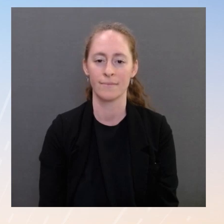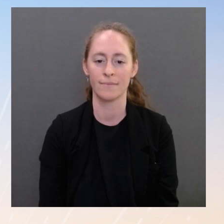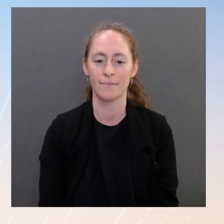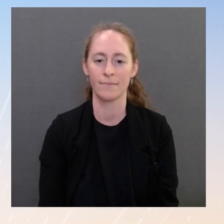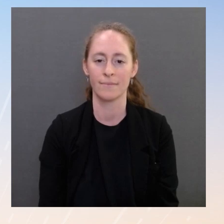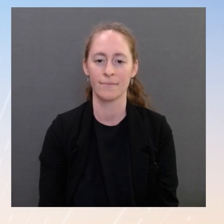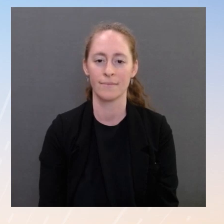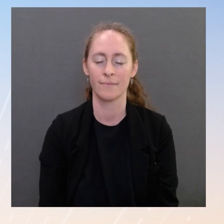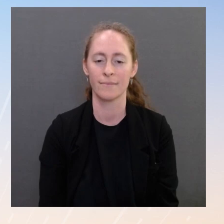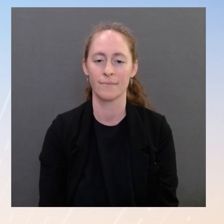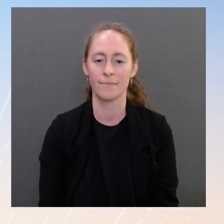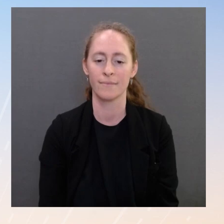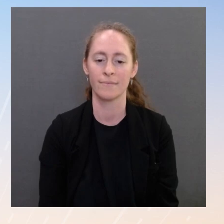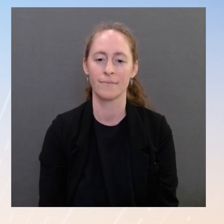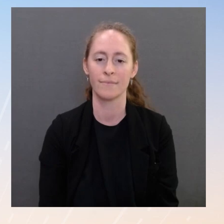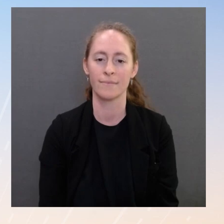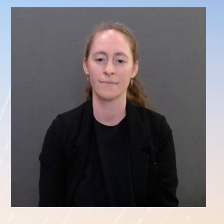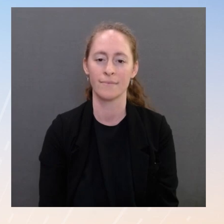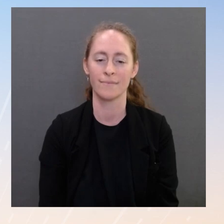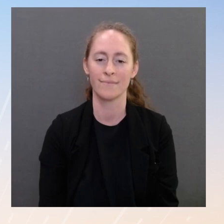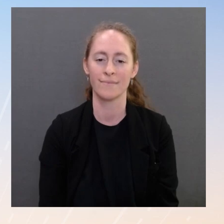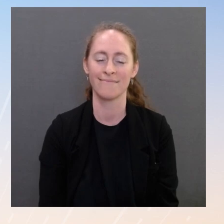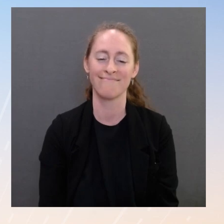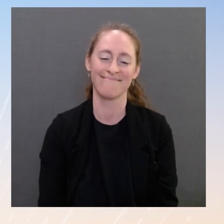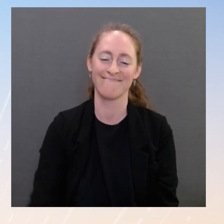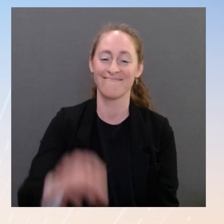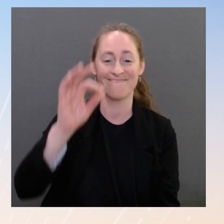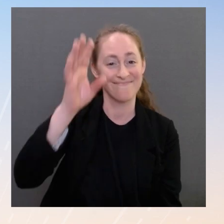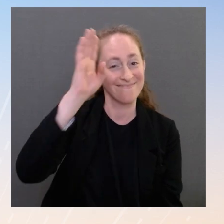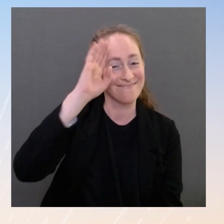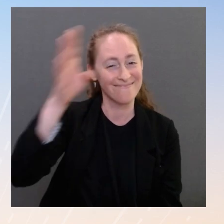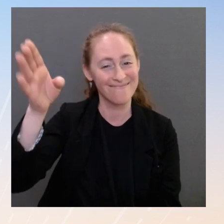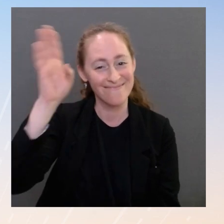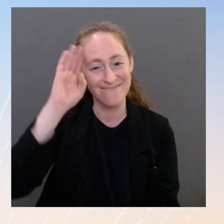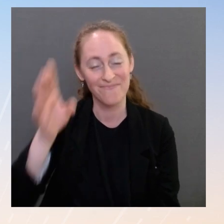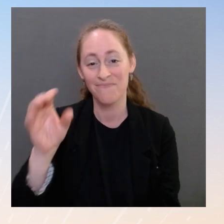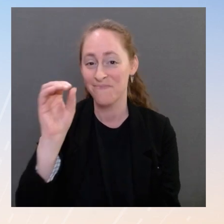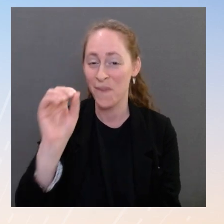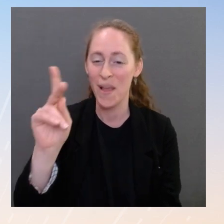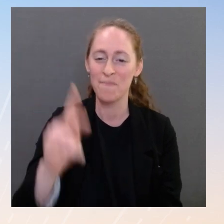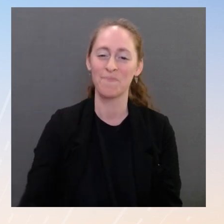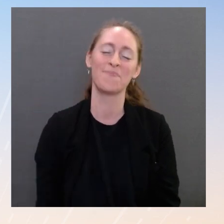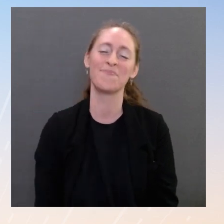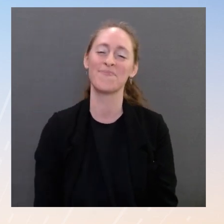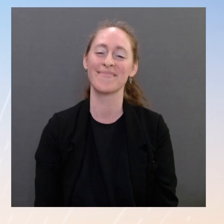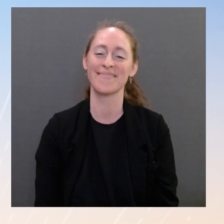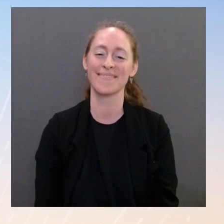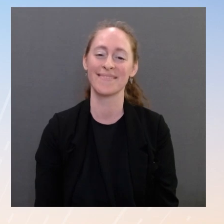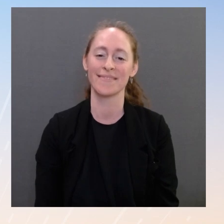Ms. Psaki: Hi, everyone. Okay, I have no toppers today. Don't be so disappointed.